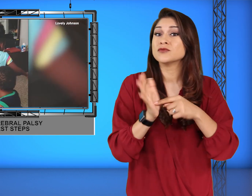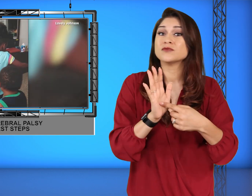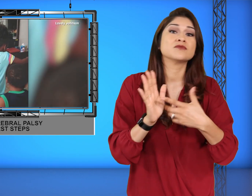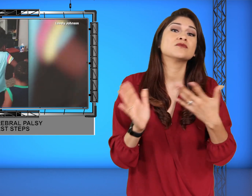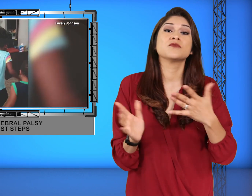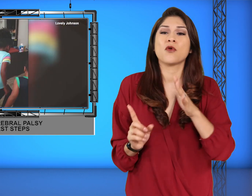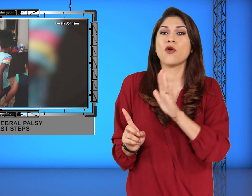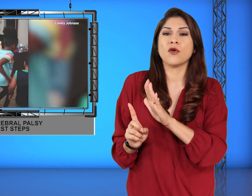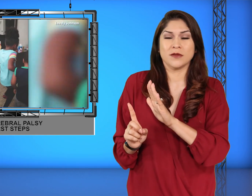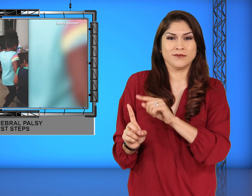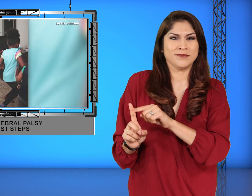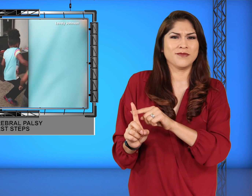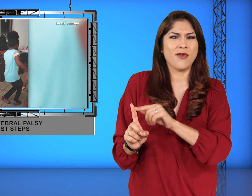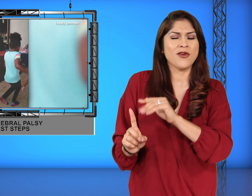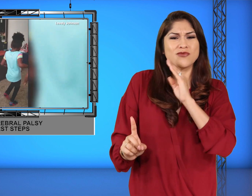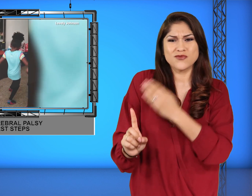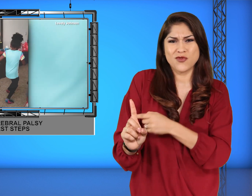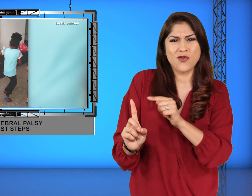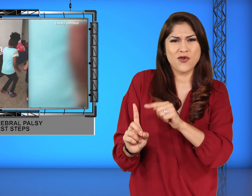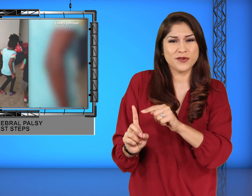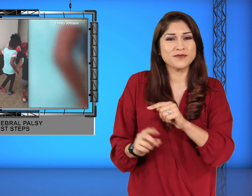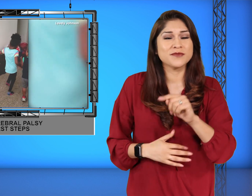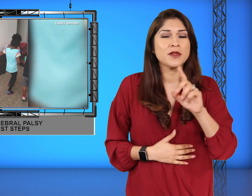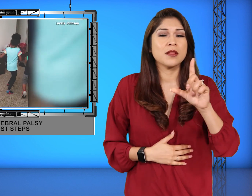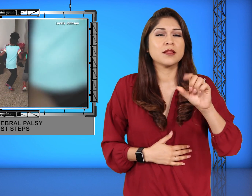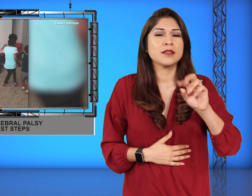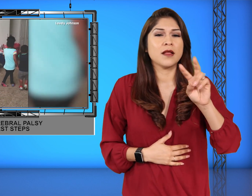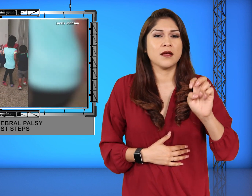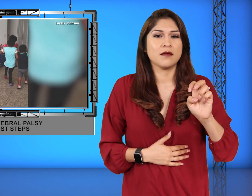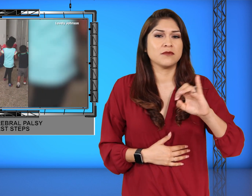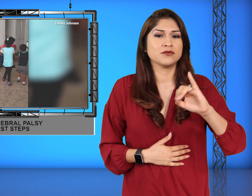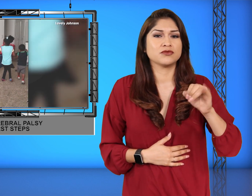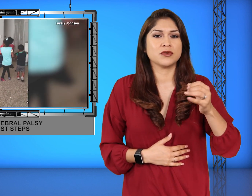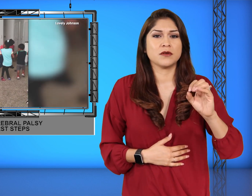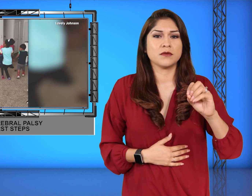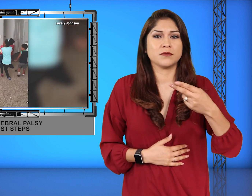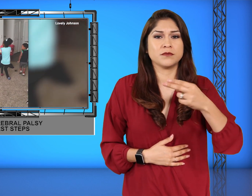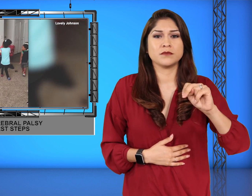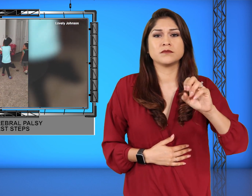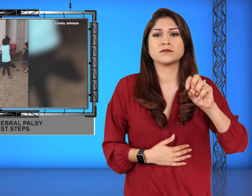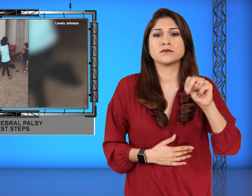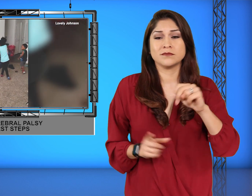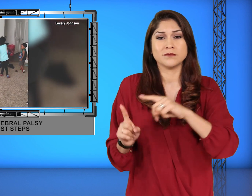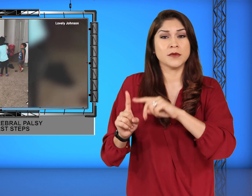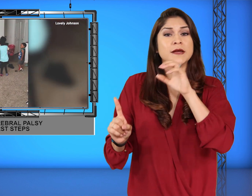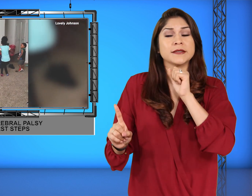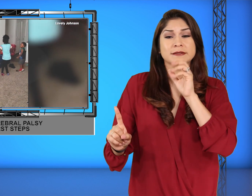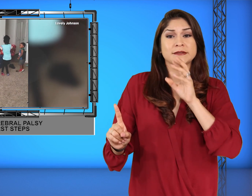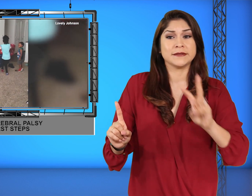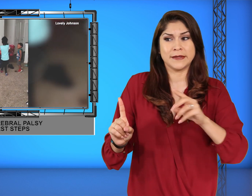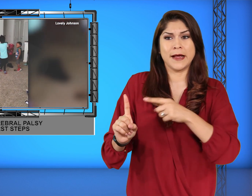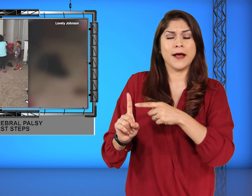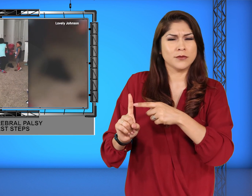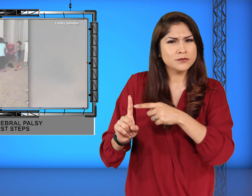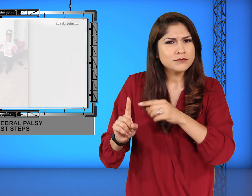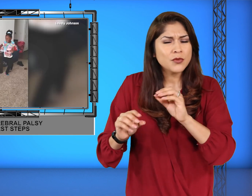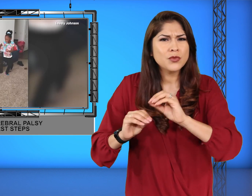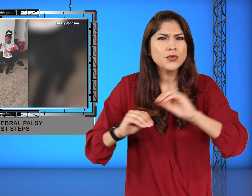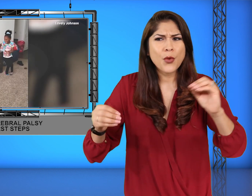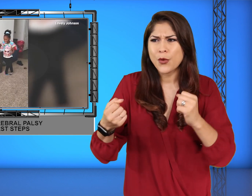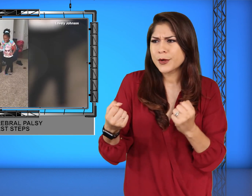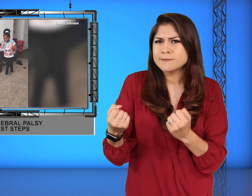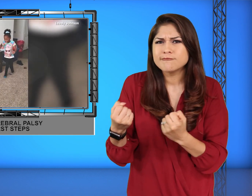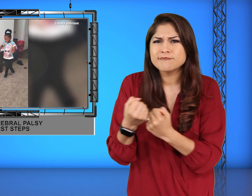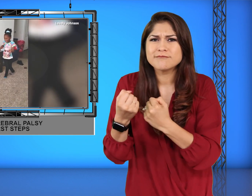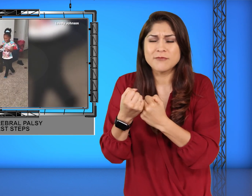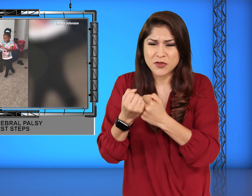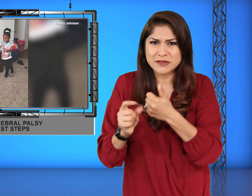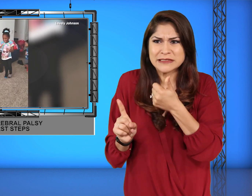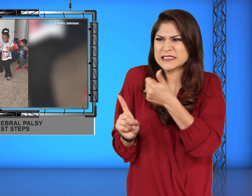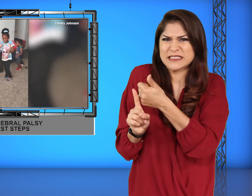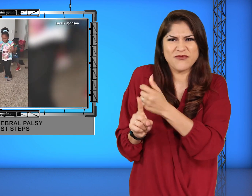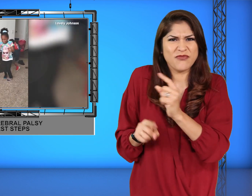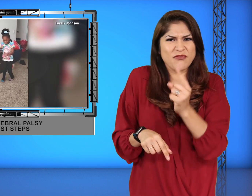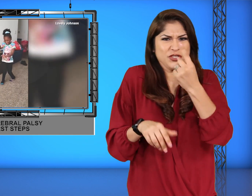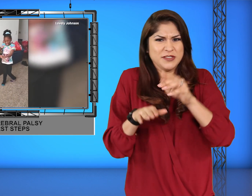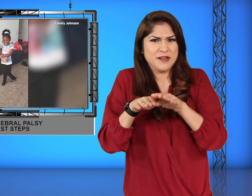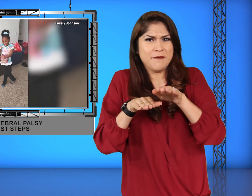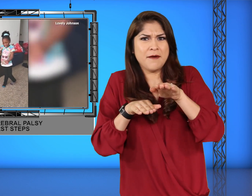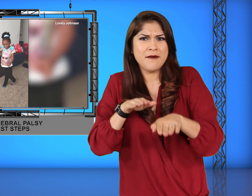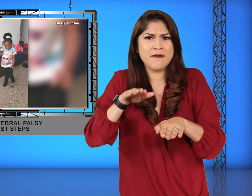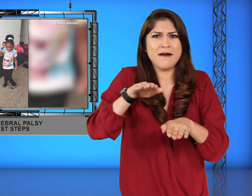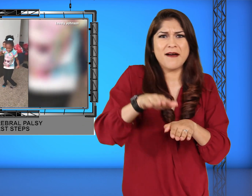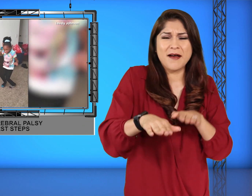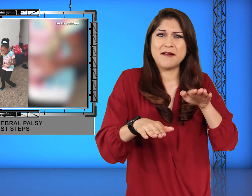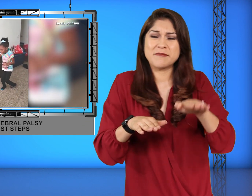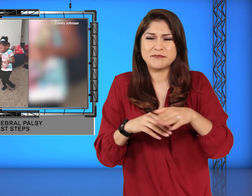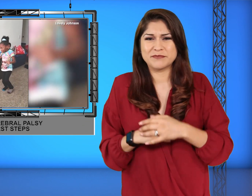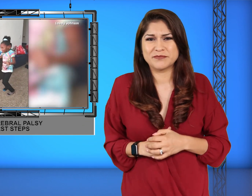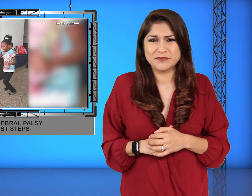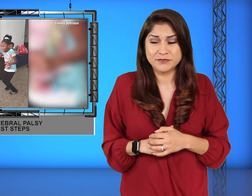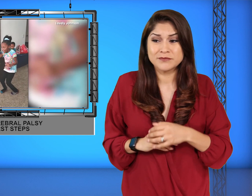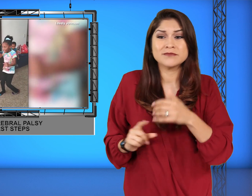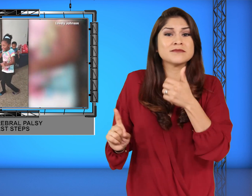It shows her six-year-old Love Johnson taking her first unaided steps.